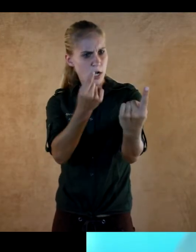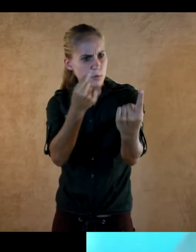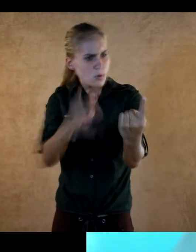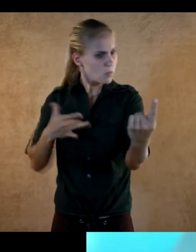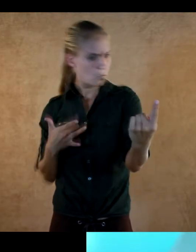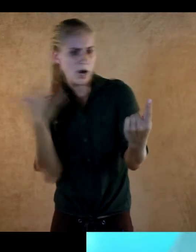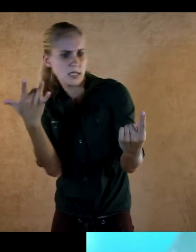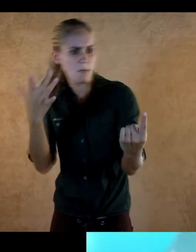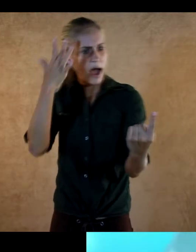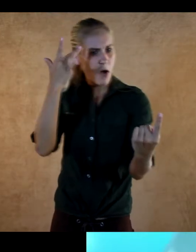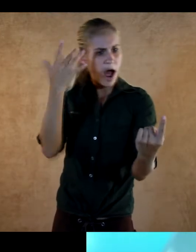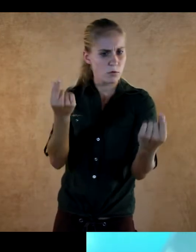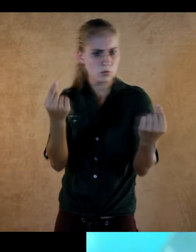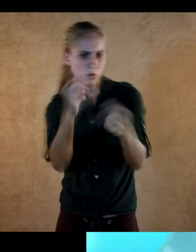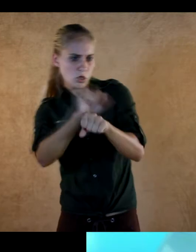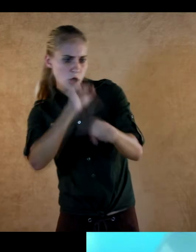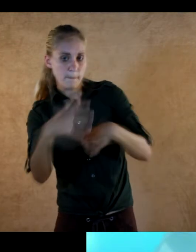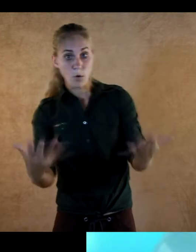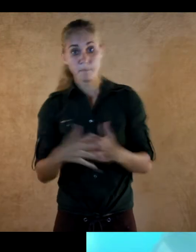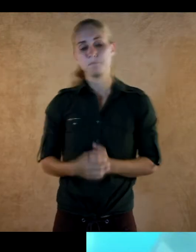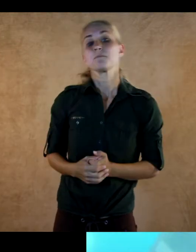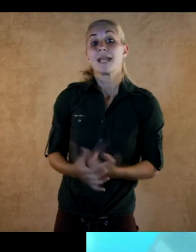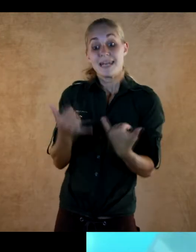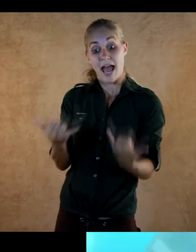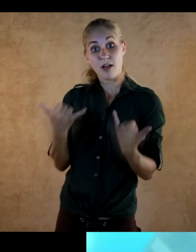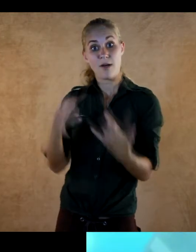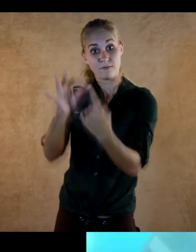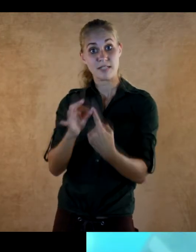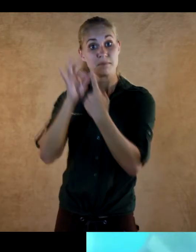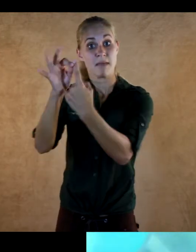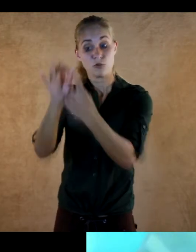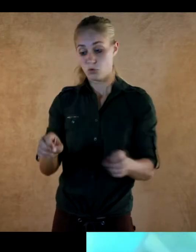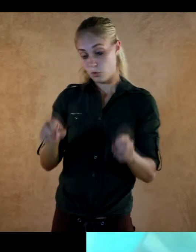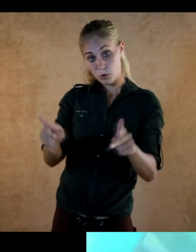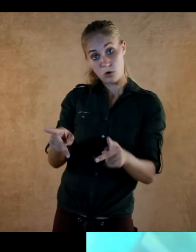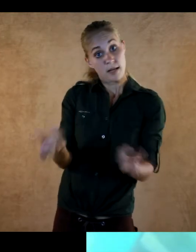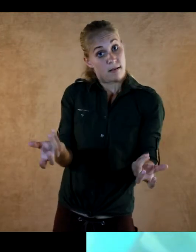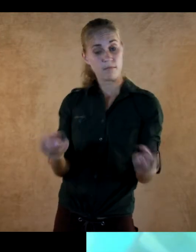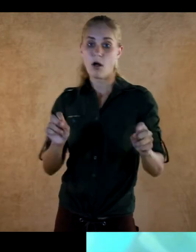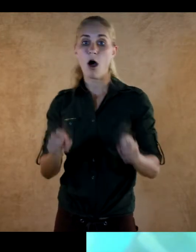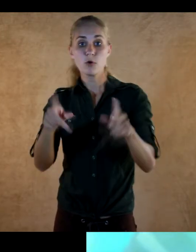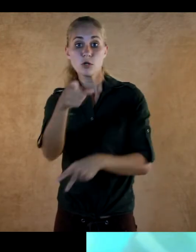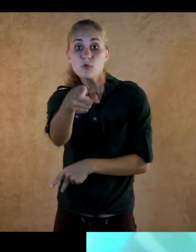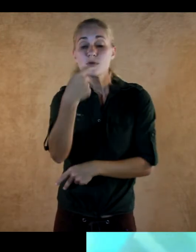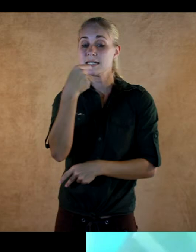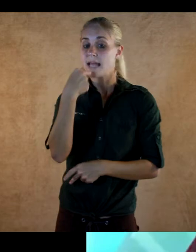"What are you doing?" "What do you do for a living?" At this very moment you have a unique opportunity. This is an opportunity for you to say,